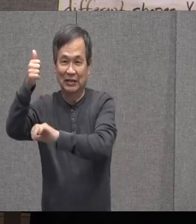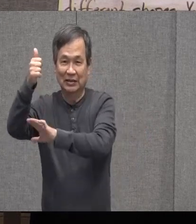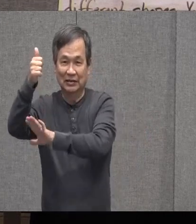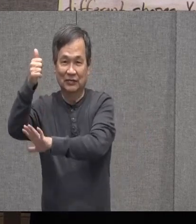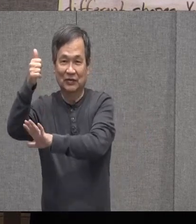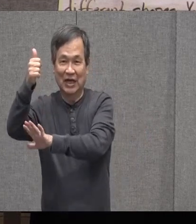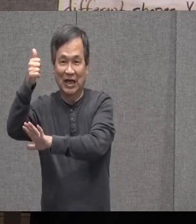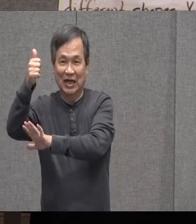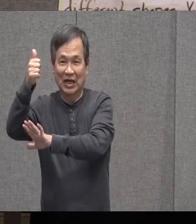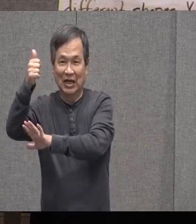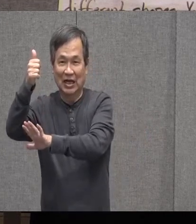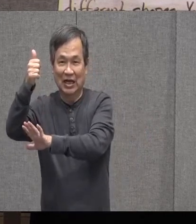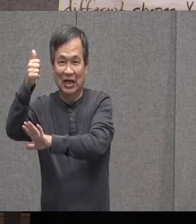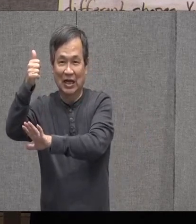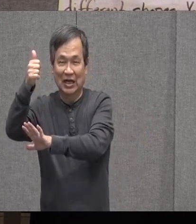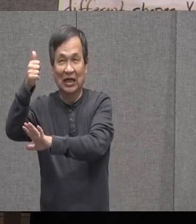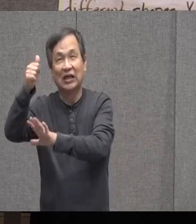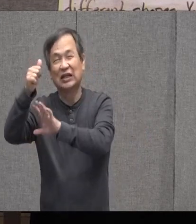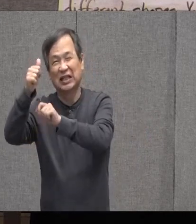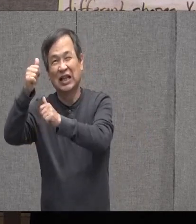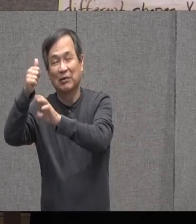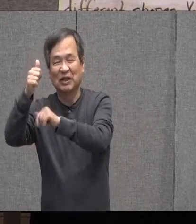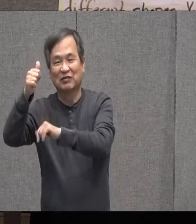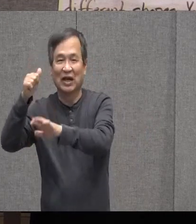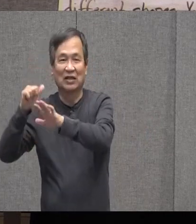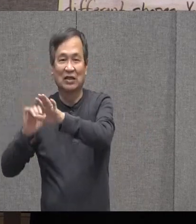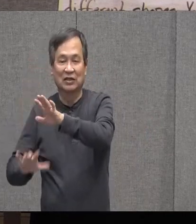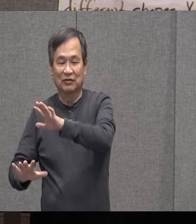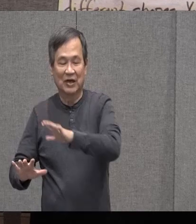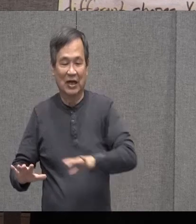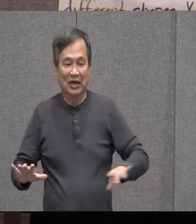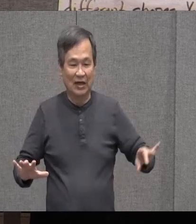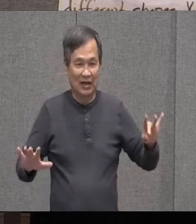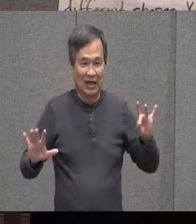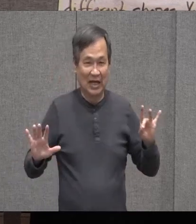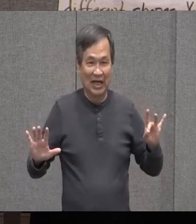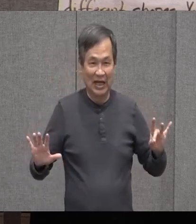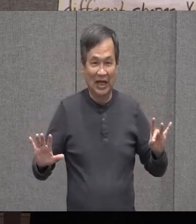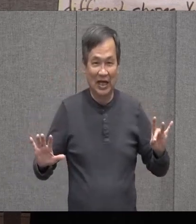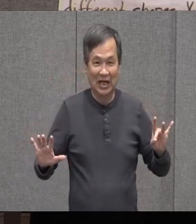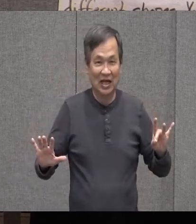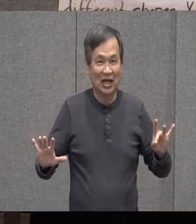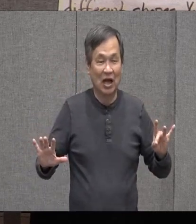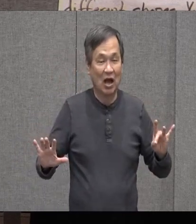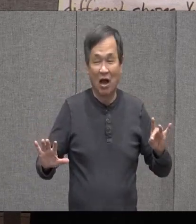and I know my doubles, so I know 10 minus five is five because five plus five is 10. And rats!